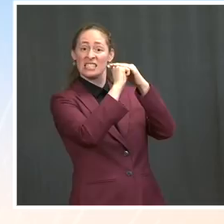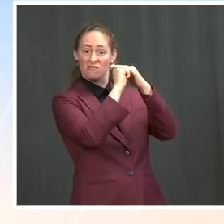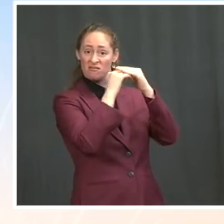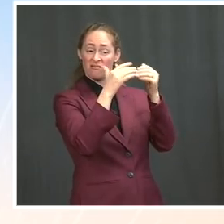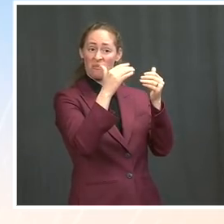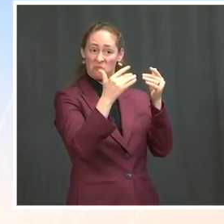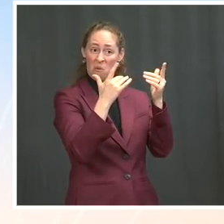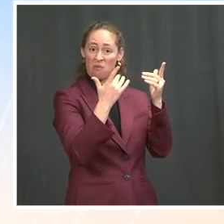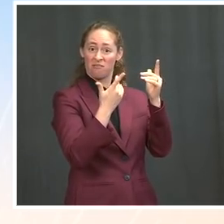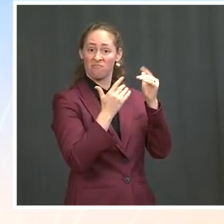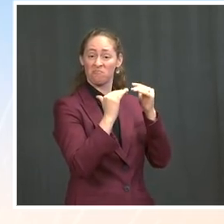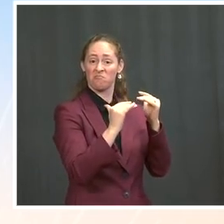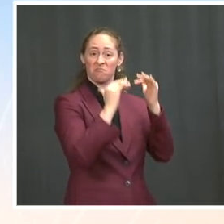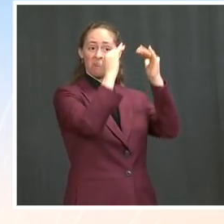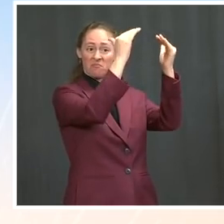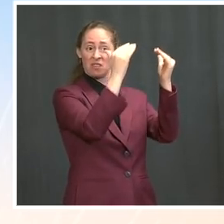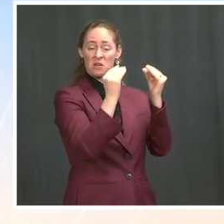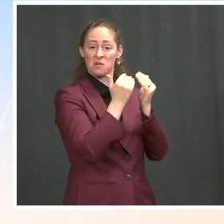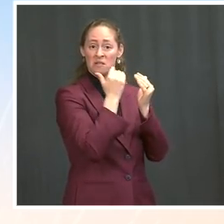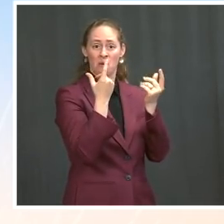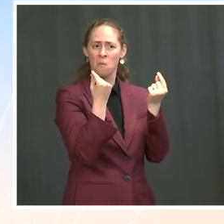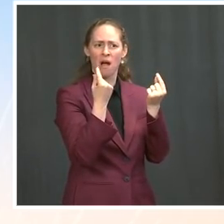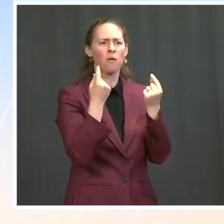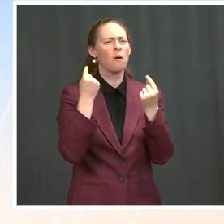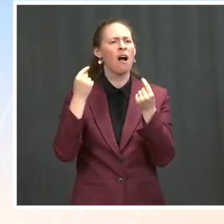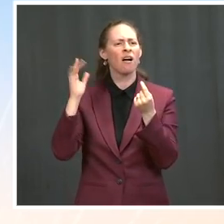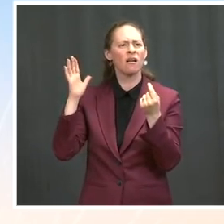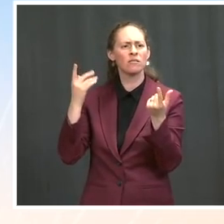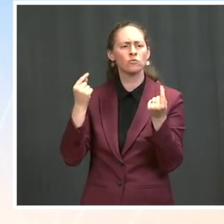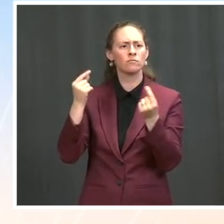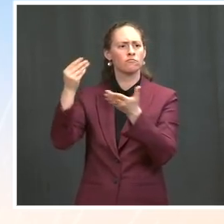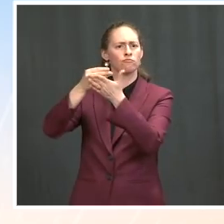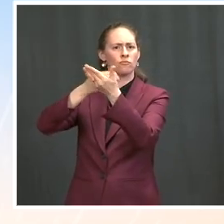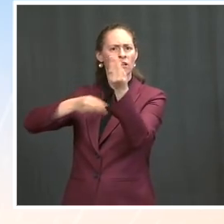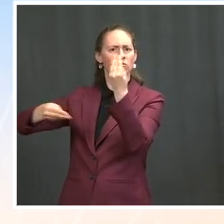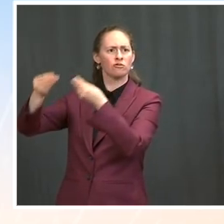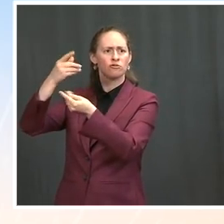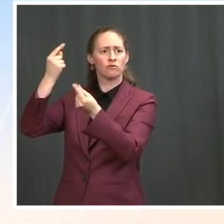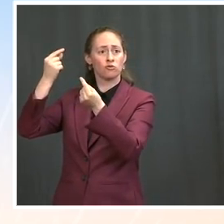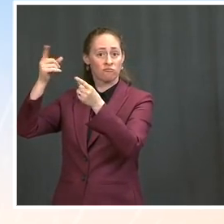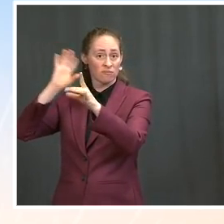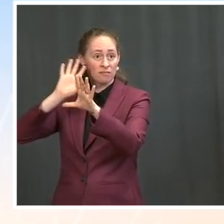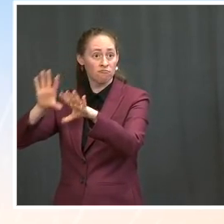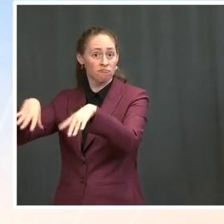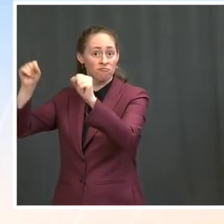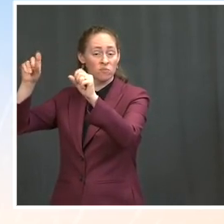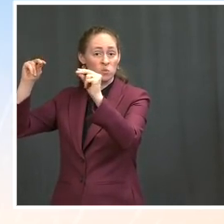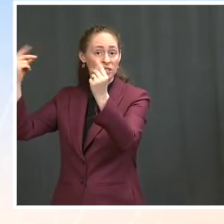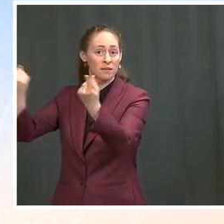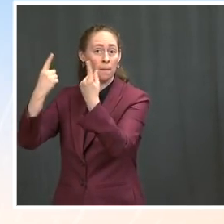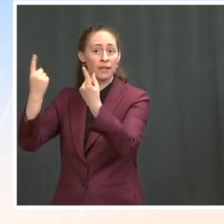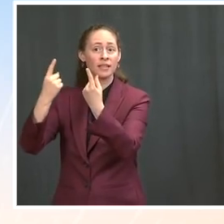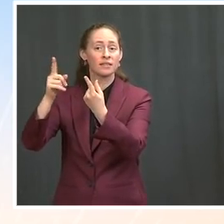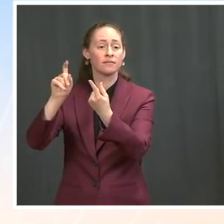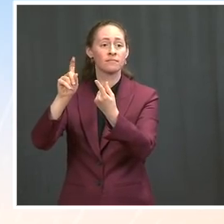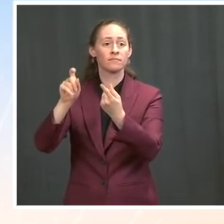will the Treasury Department take extraordinary measures? Ms. Psaki: The President believes that Congress will do what they've done three times during the Trump administration,